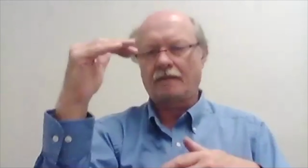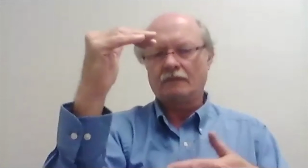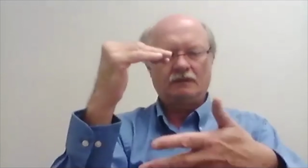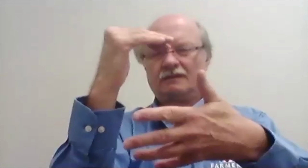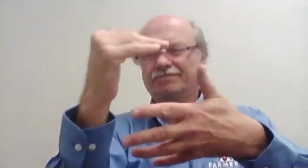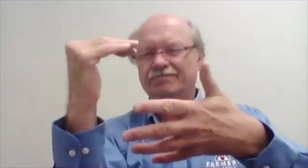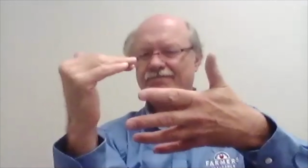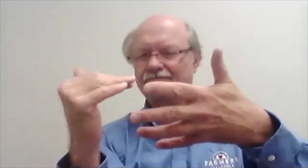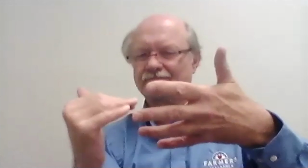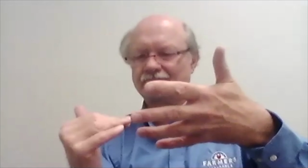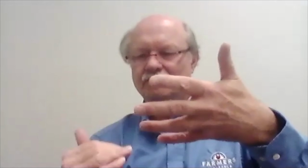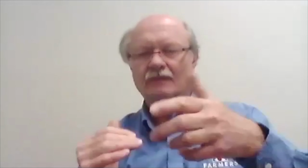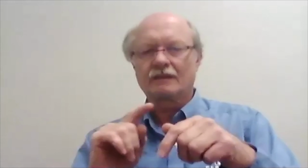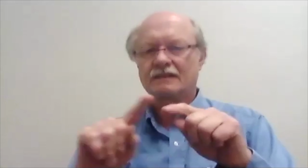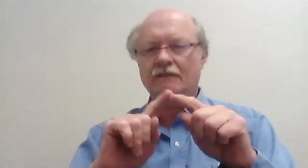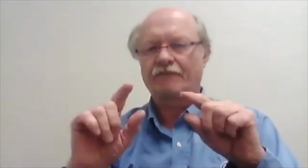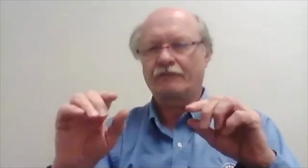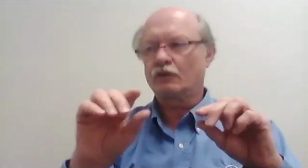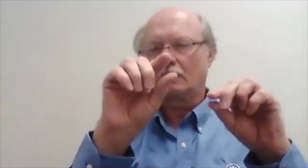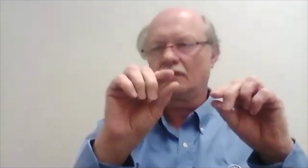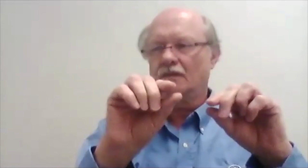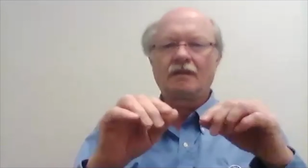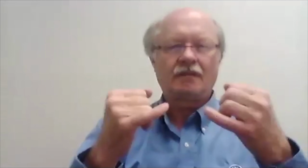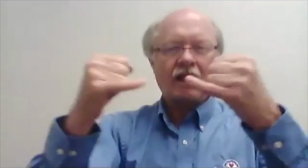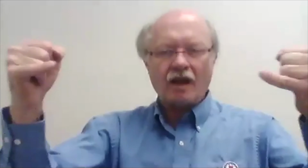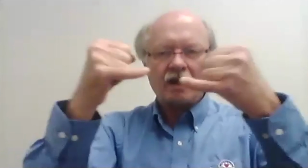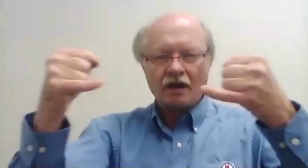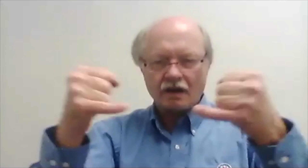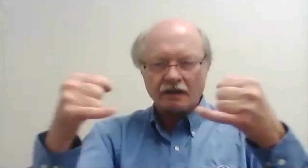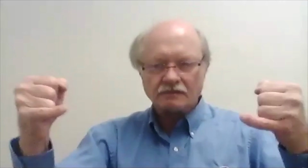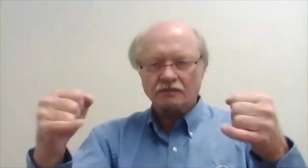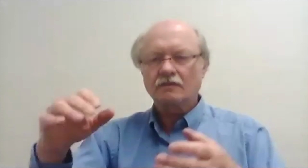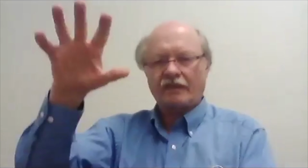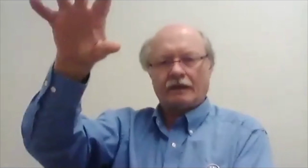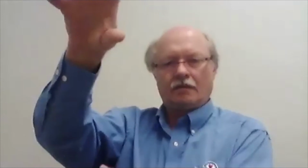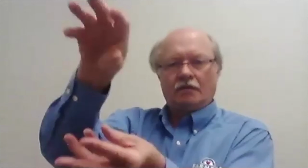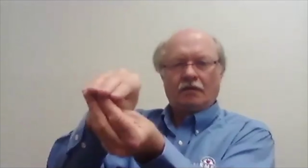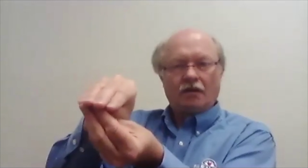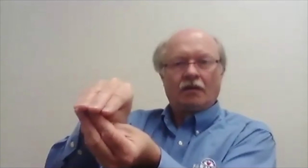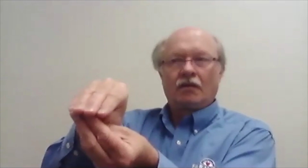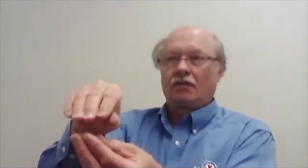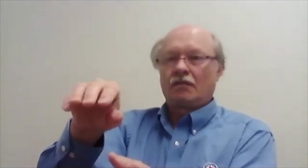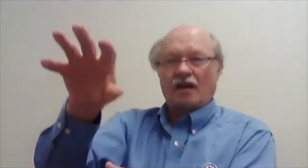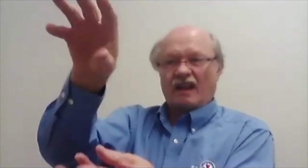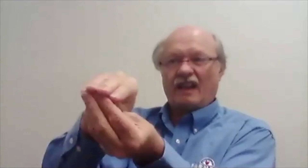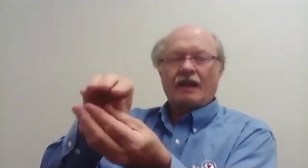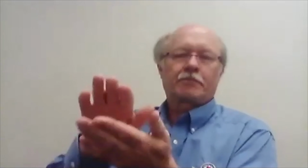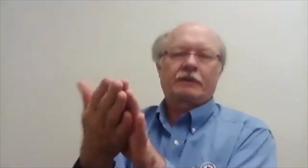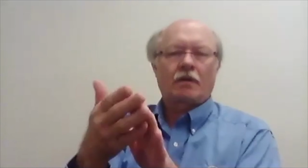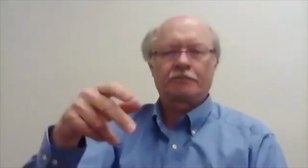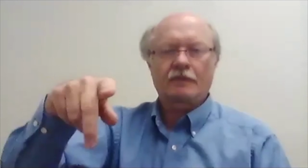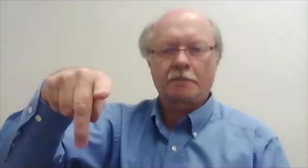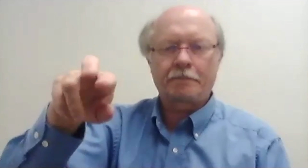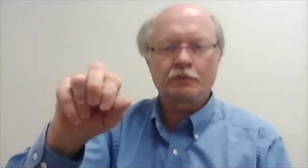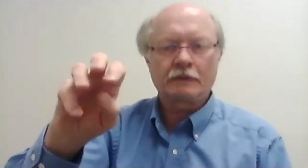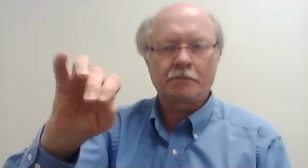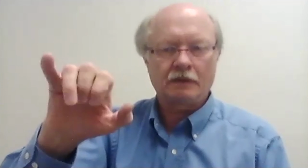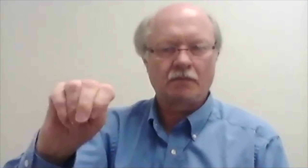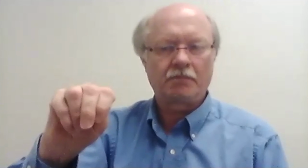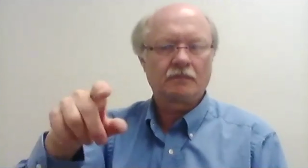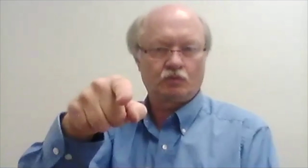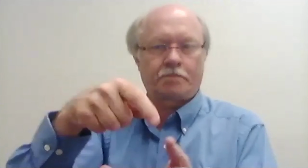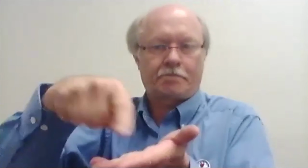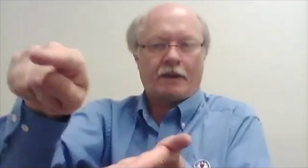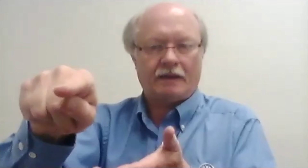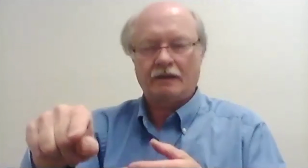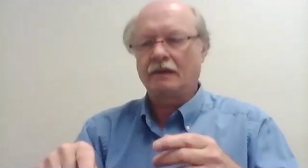There's lots of things that go into it, there's multiple lines on our form, but they add all these things together and that becomes your total premium. That's what you pay.